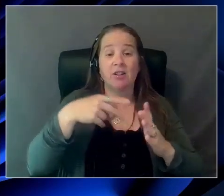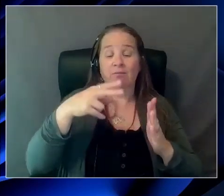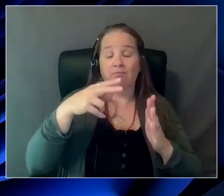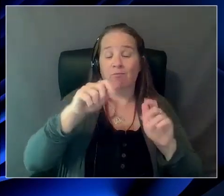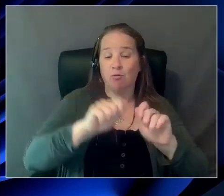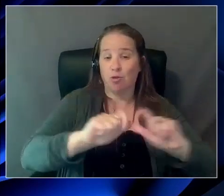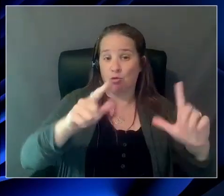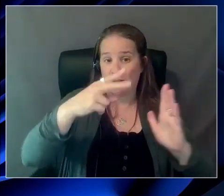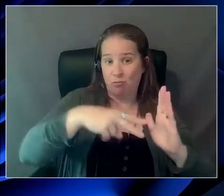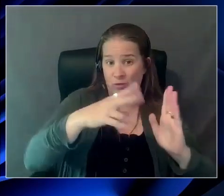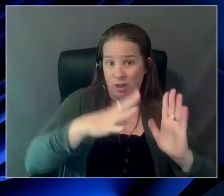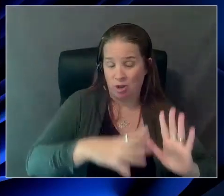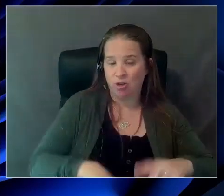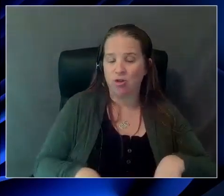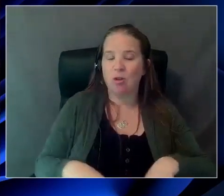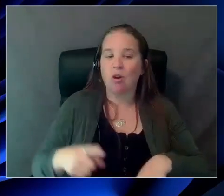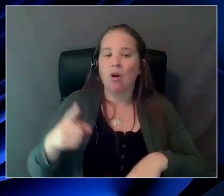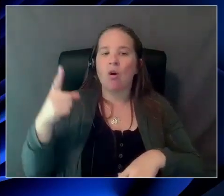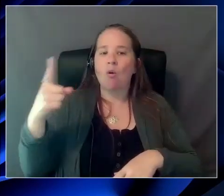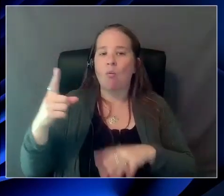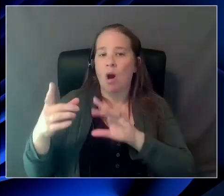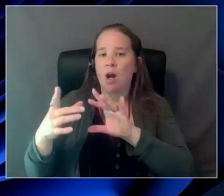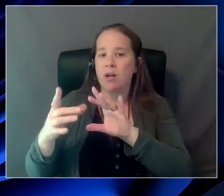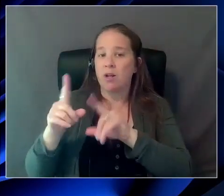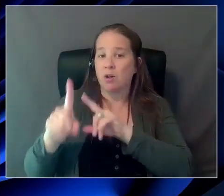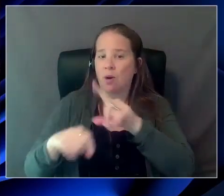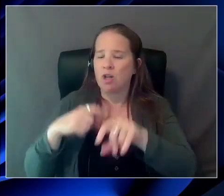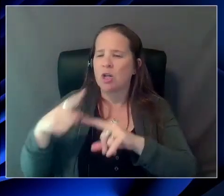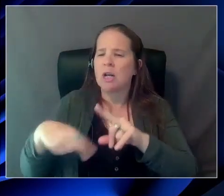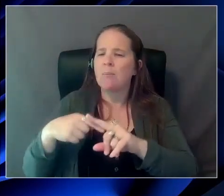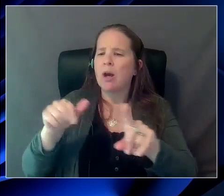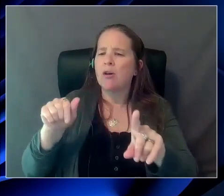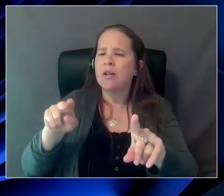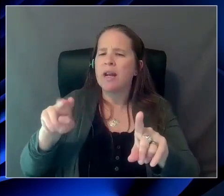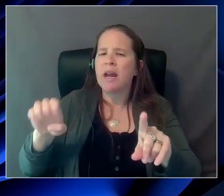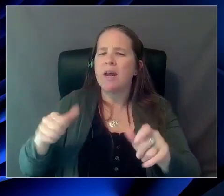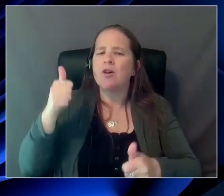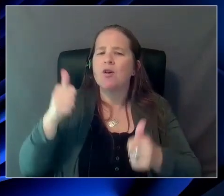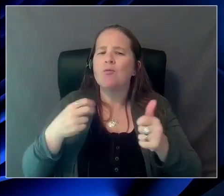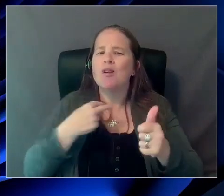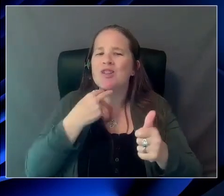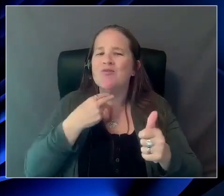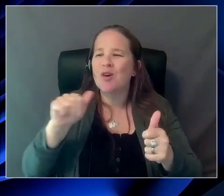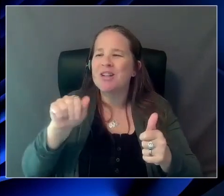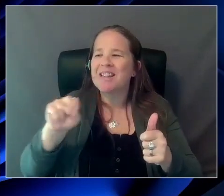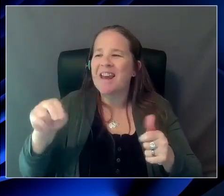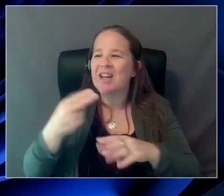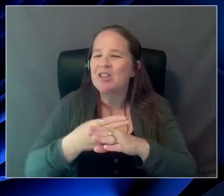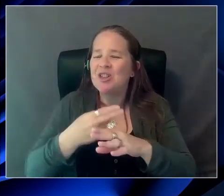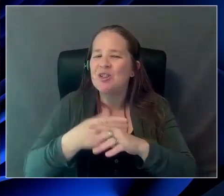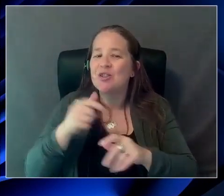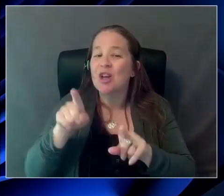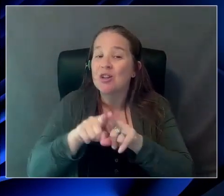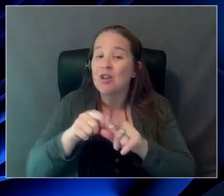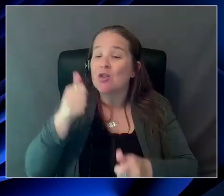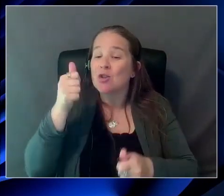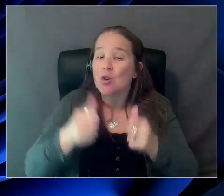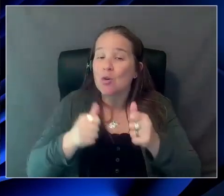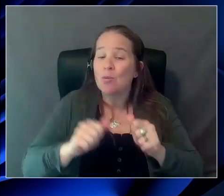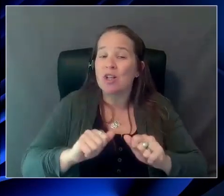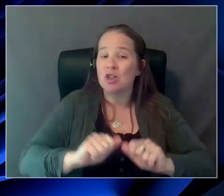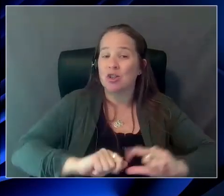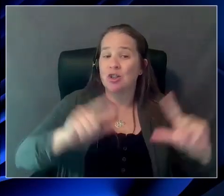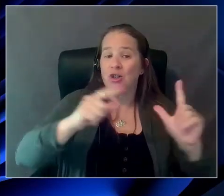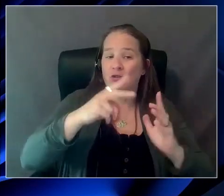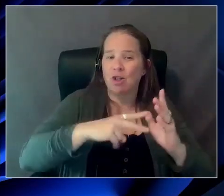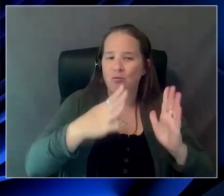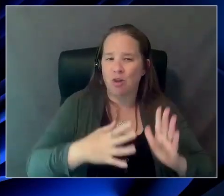one of the questions has actually come in for Ann. What voice is Ann using, and what screen reader she’s using? So I’m wondering if we can go around in a circle quickly